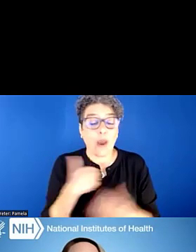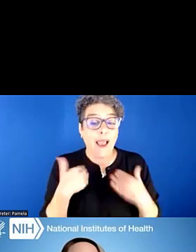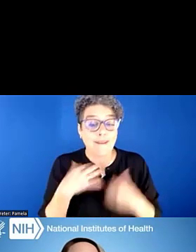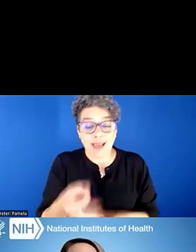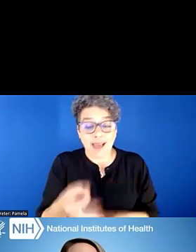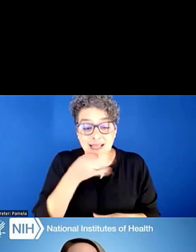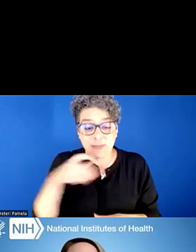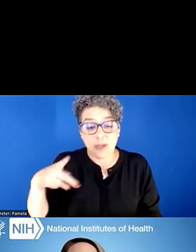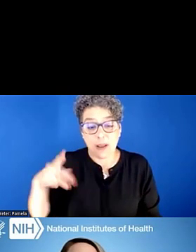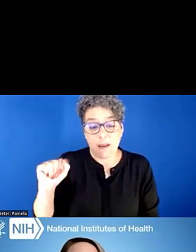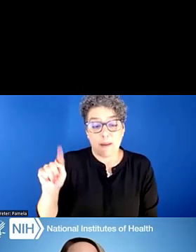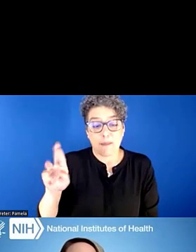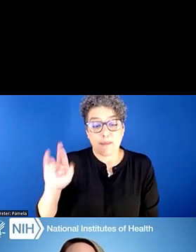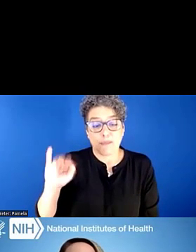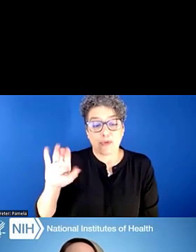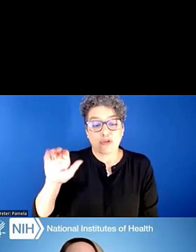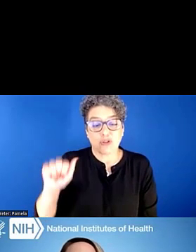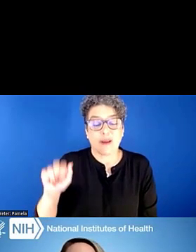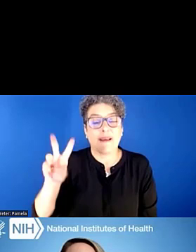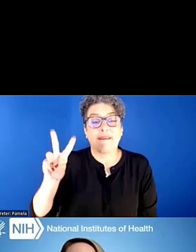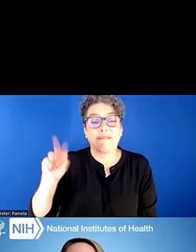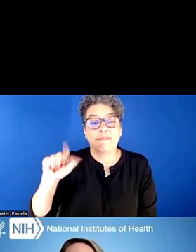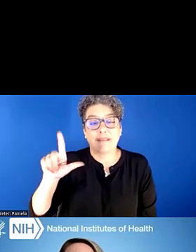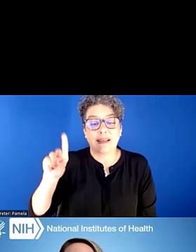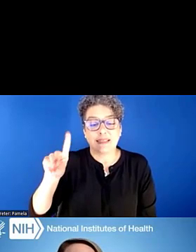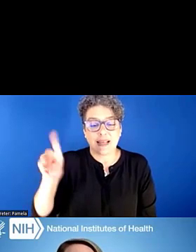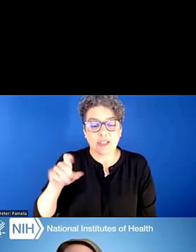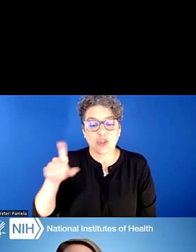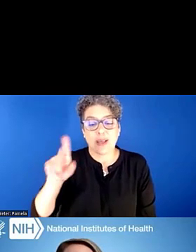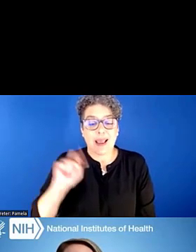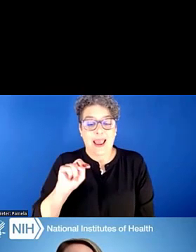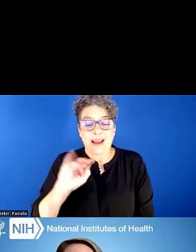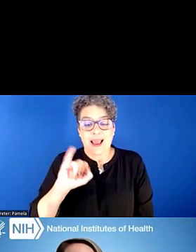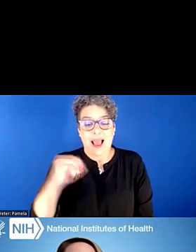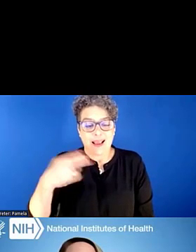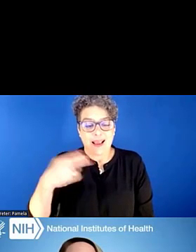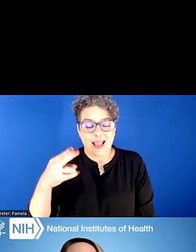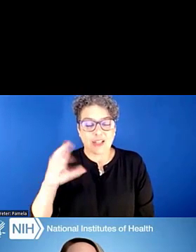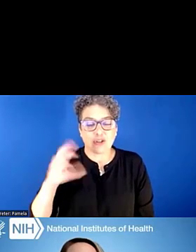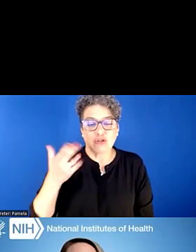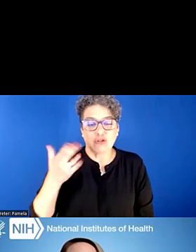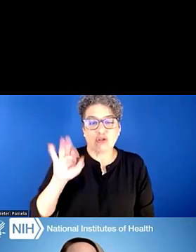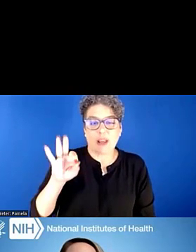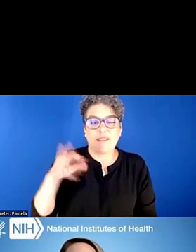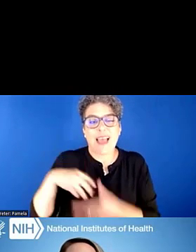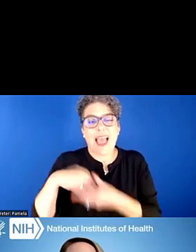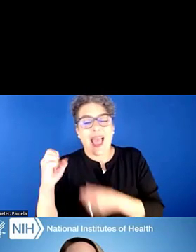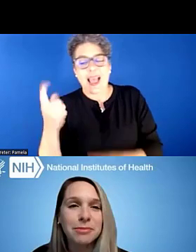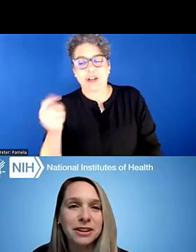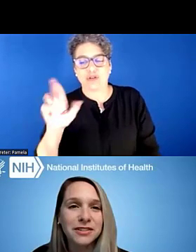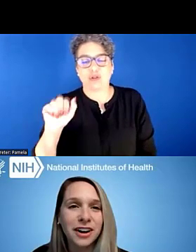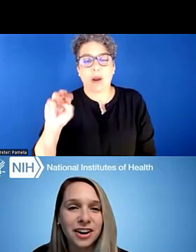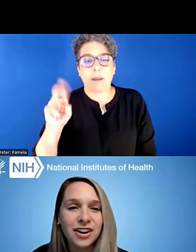who's the NIH Chief Extramural Research Integrity Officer, and we have Dr. Ranjini Ambalavanar,